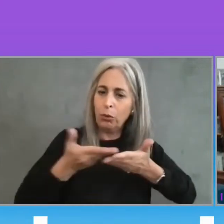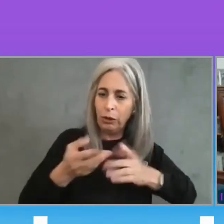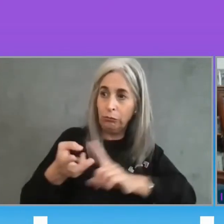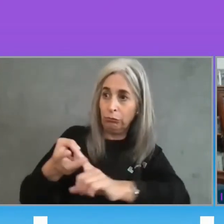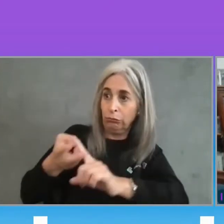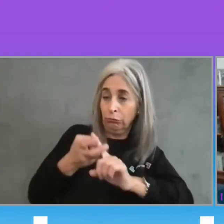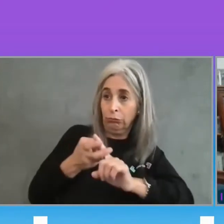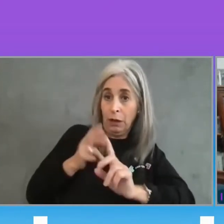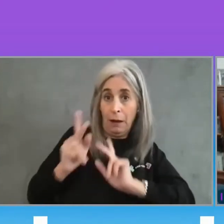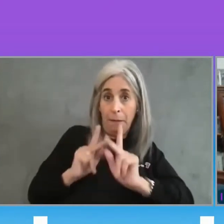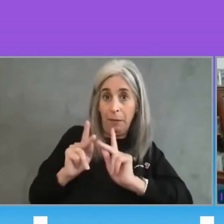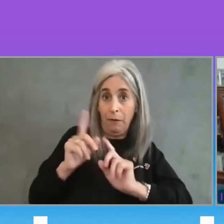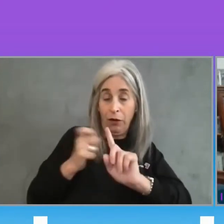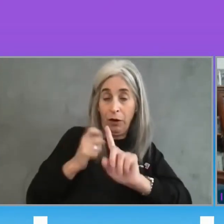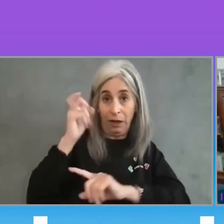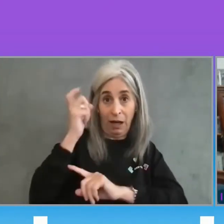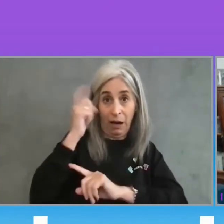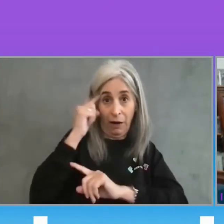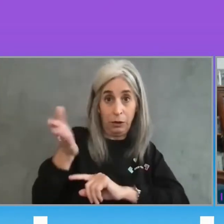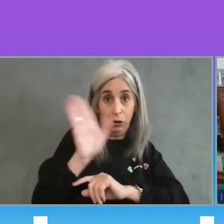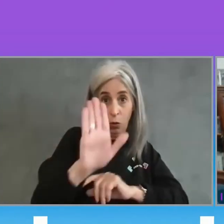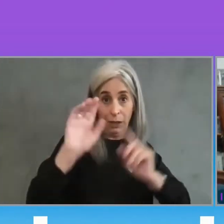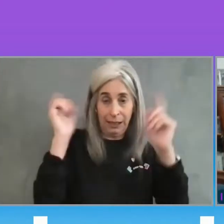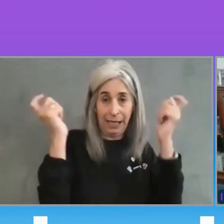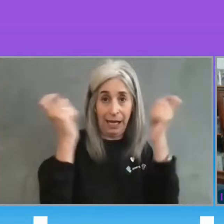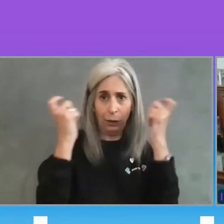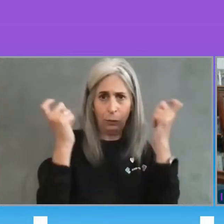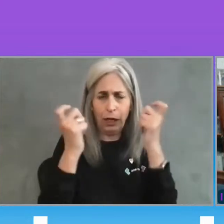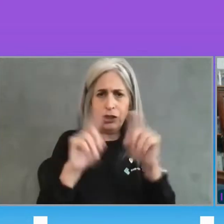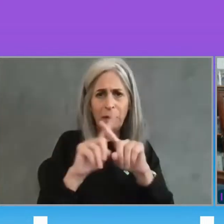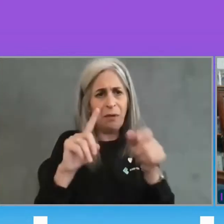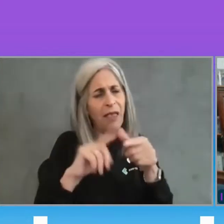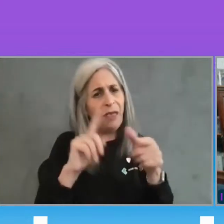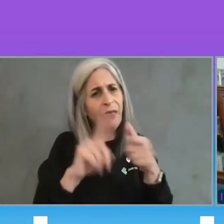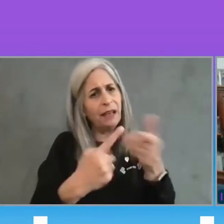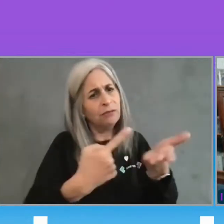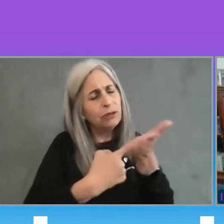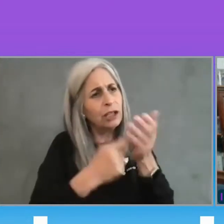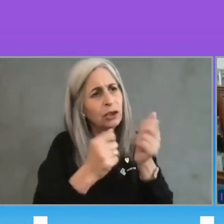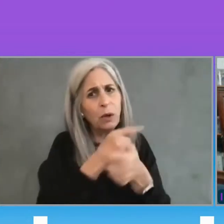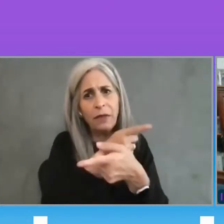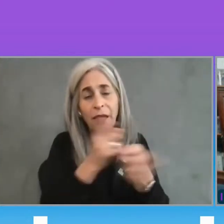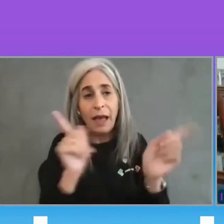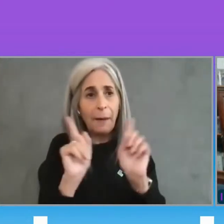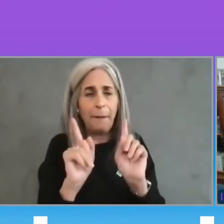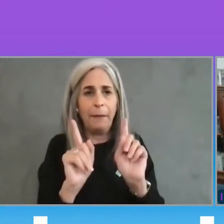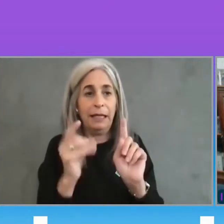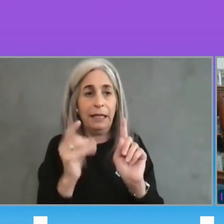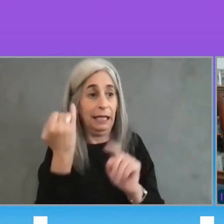celebration, but then hold them accountable and, and, you know, talk to them, whether it's at